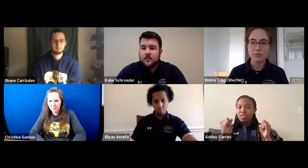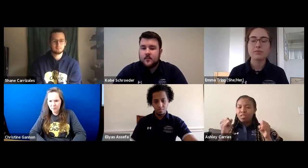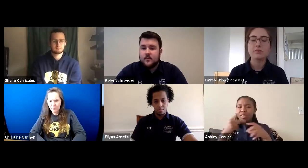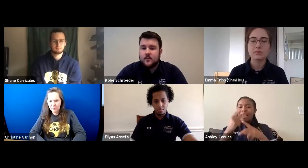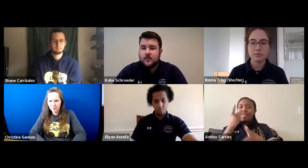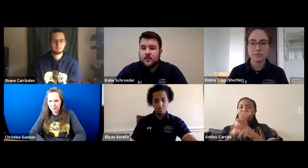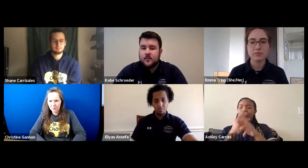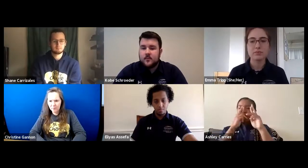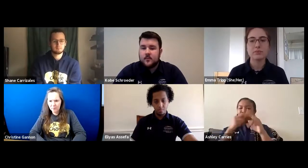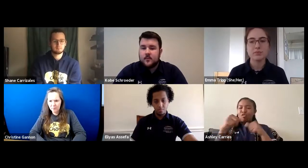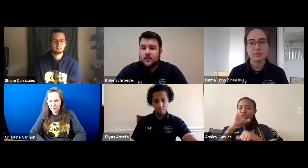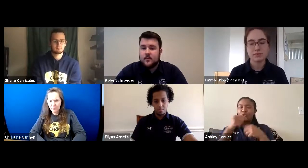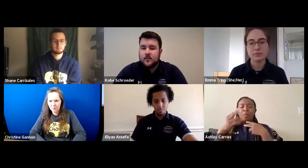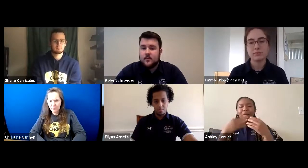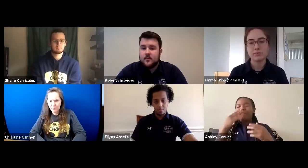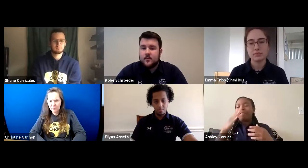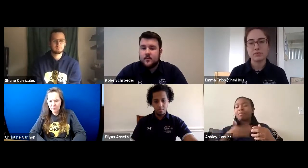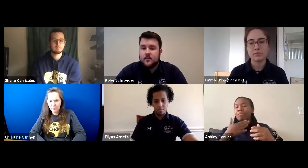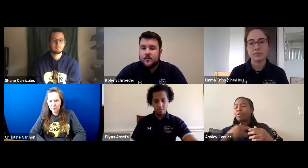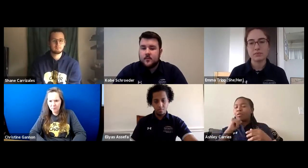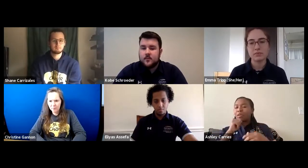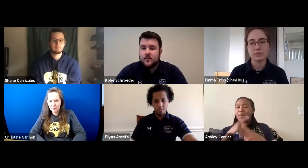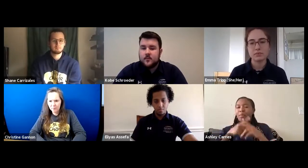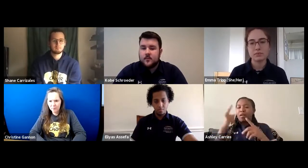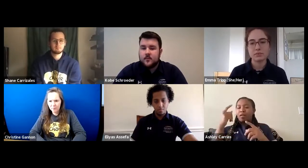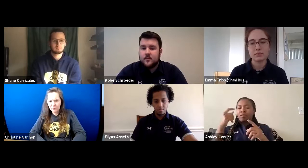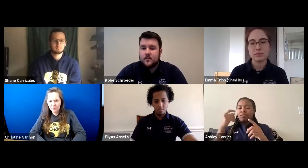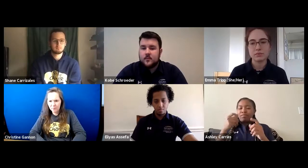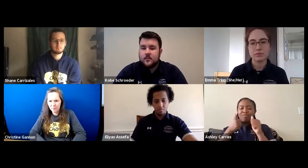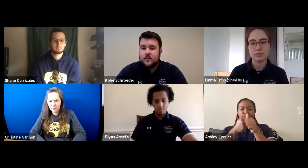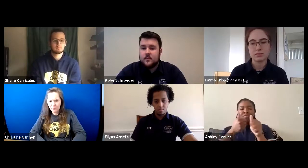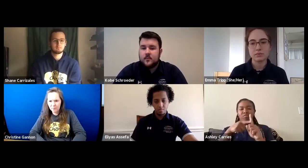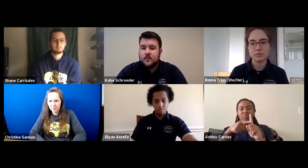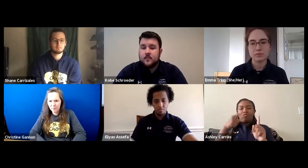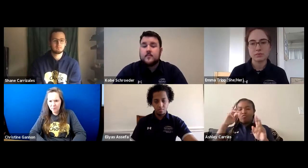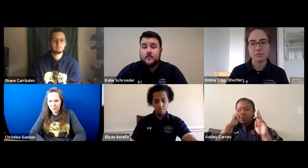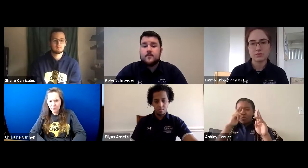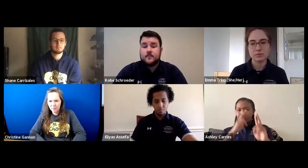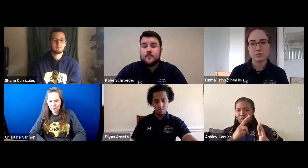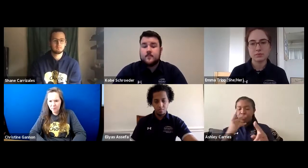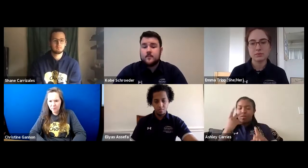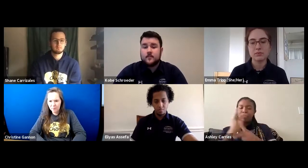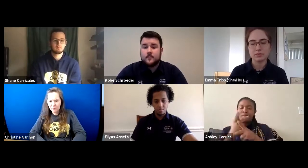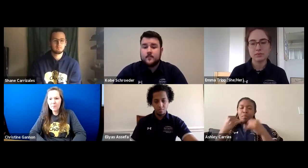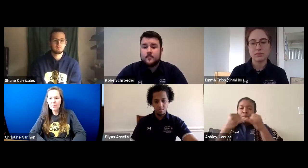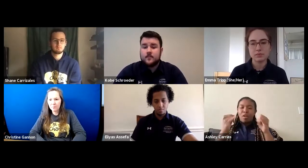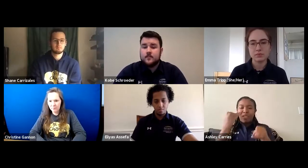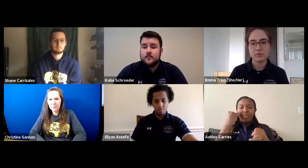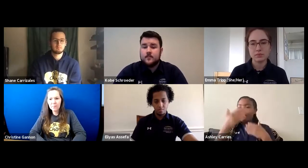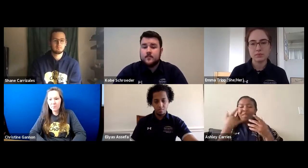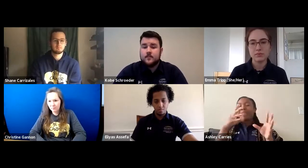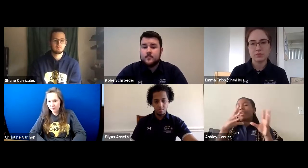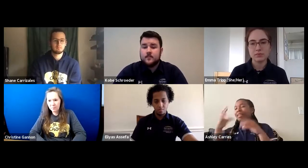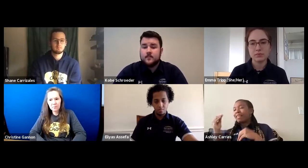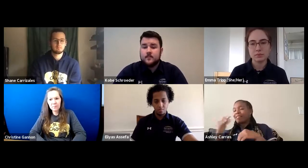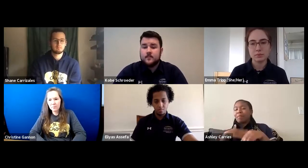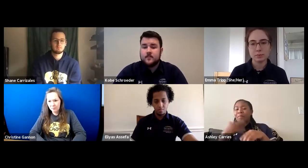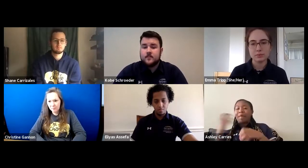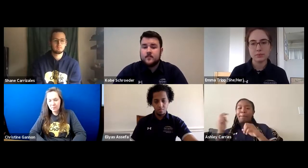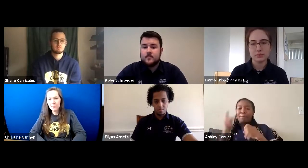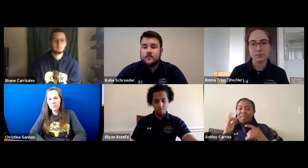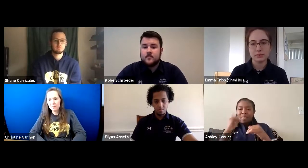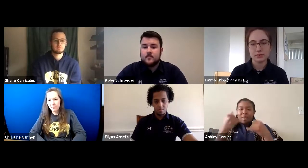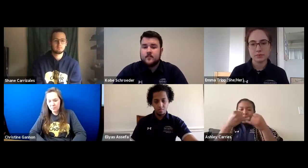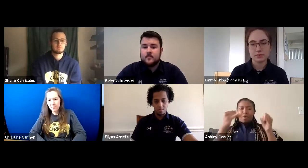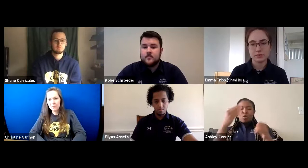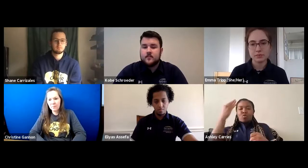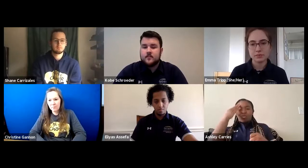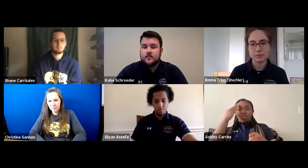to keep respect each other no matter in keeping with respect for each other end it doesn’t matter if you leave and come back